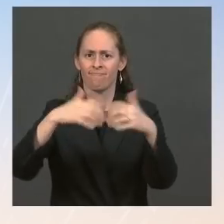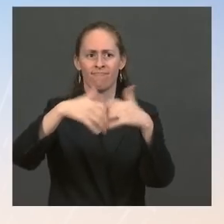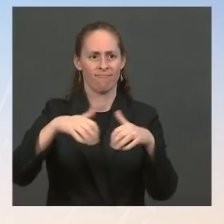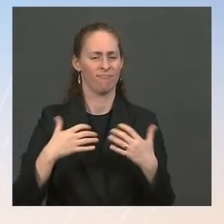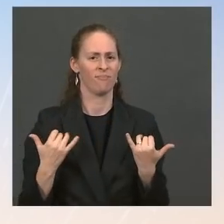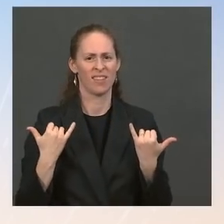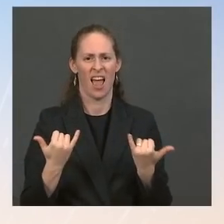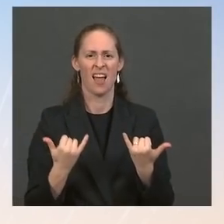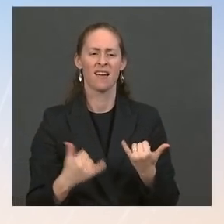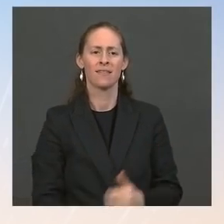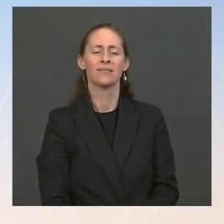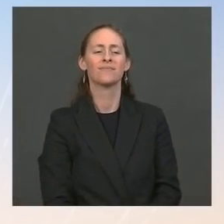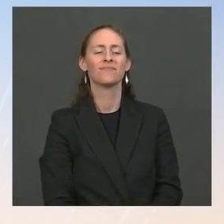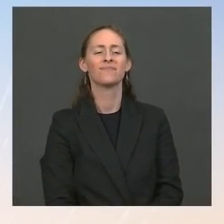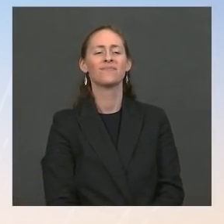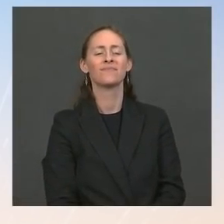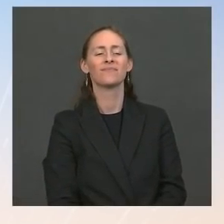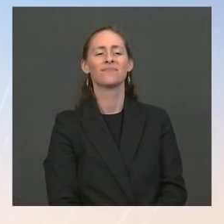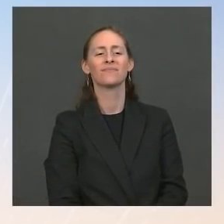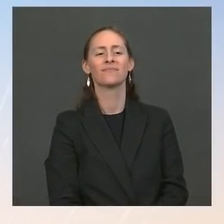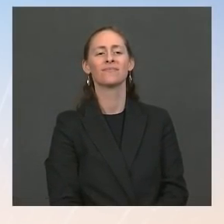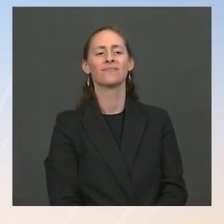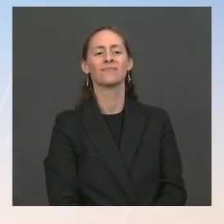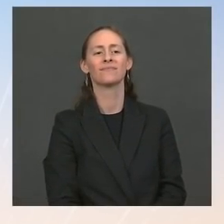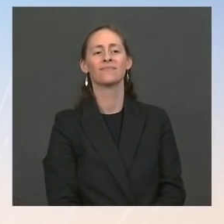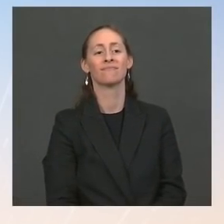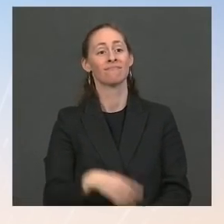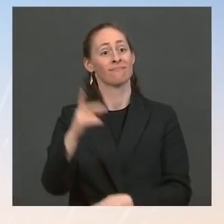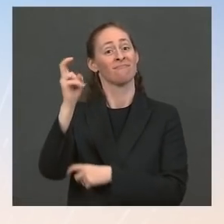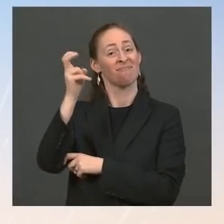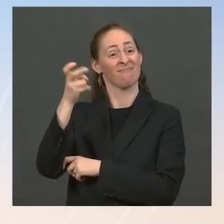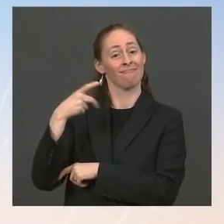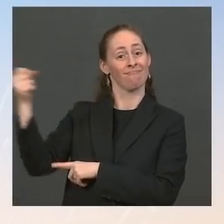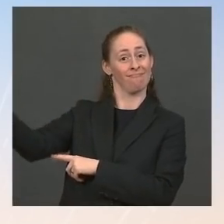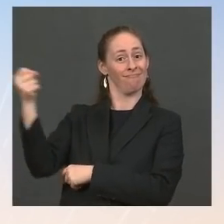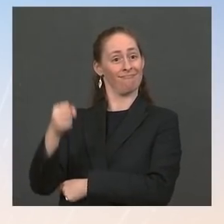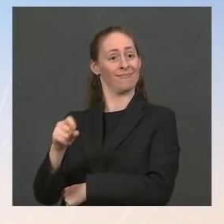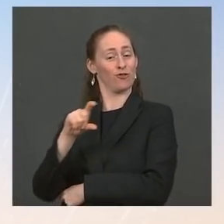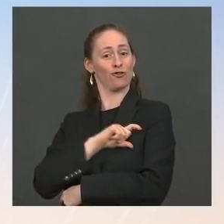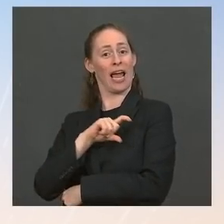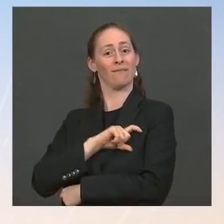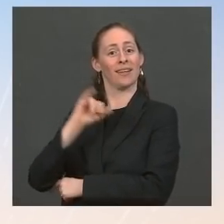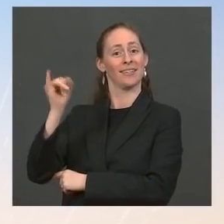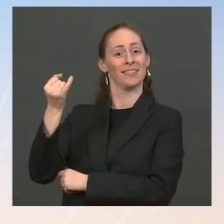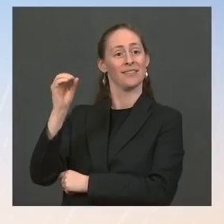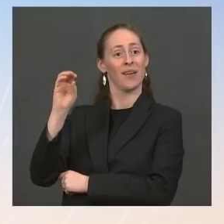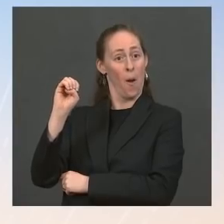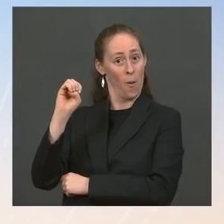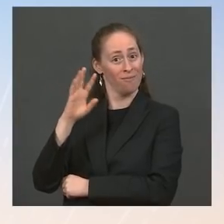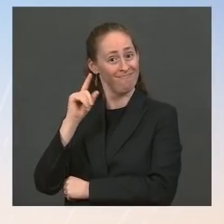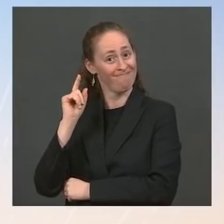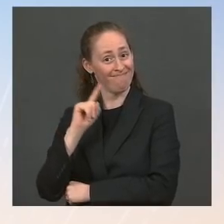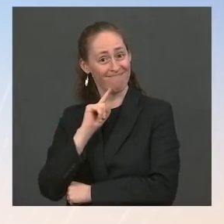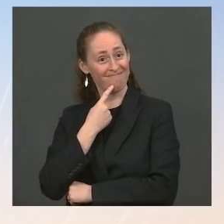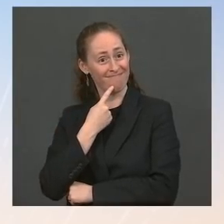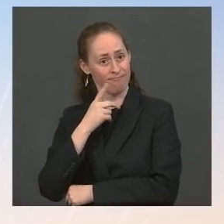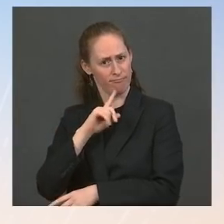they call him "Sheriff Joe" for a reason -- on the implementation of this, making sure we keep waste, fraud, and abuse --